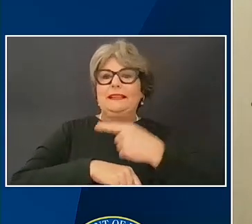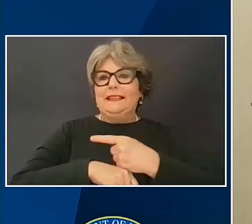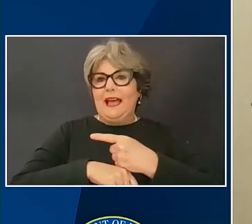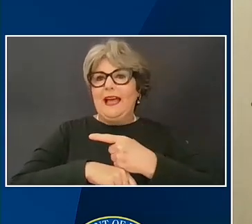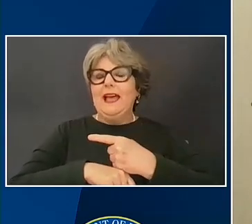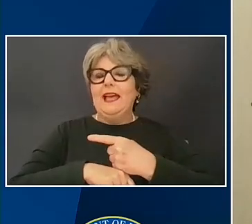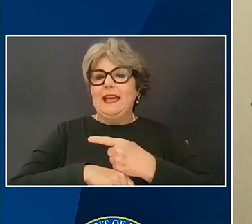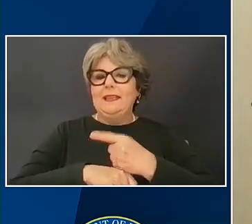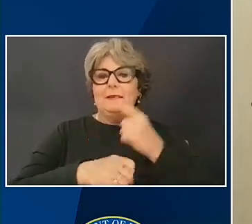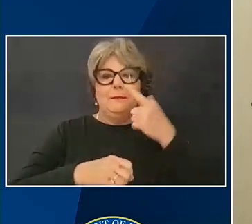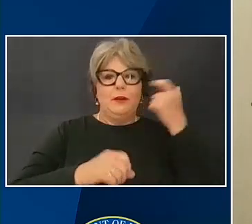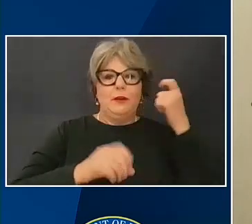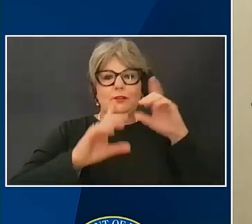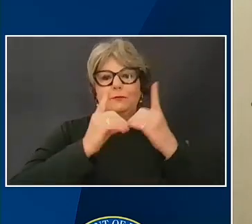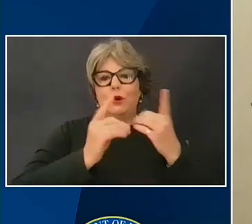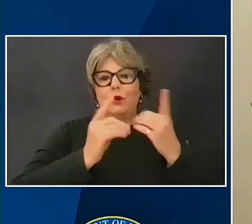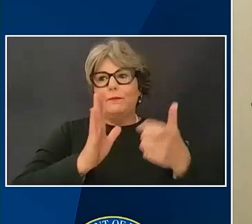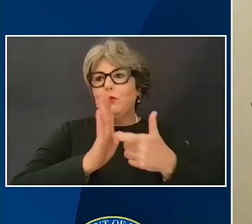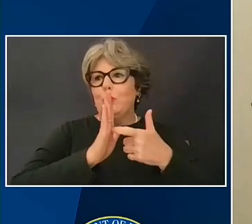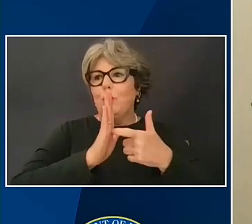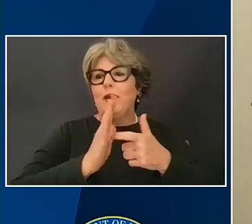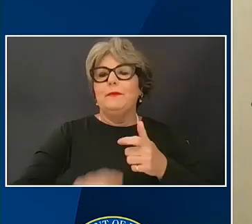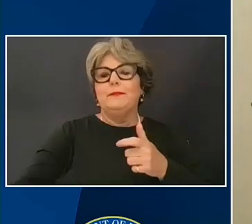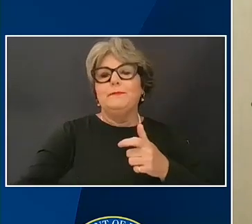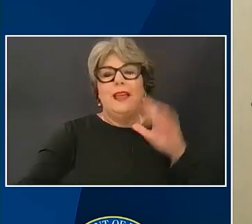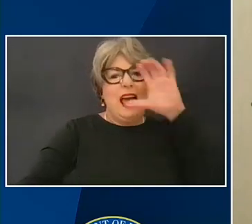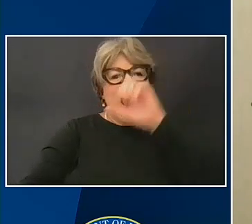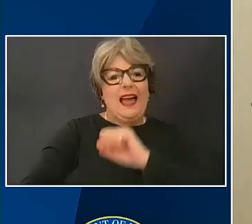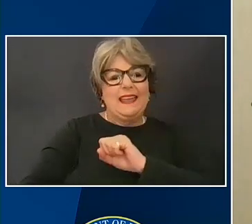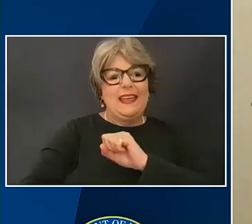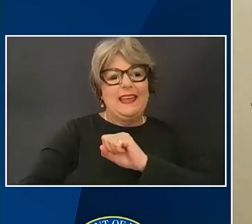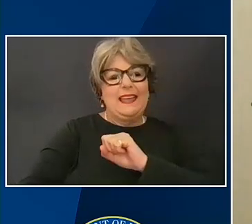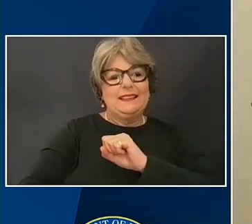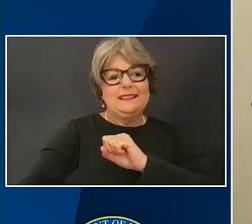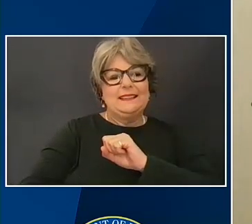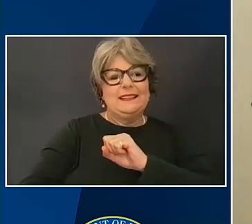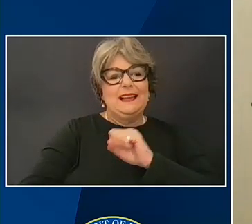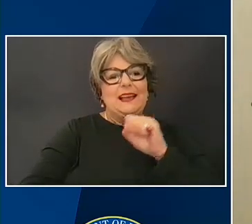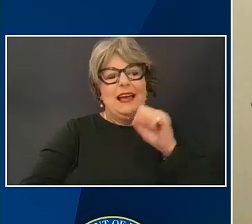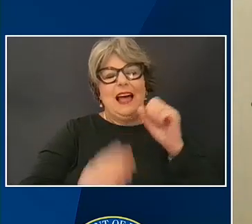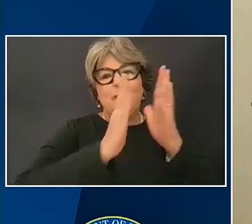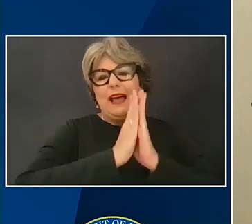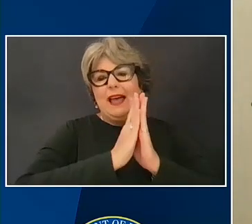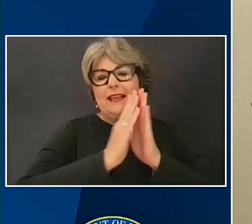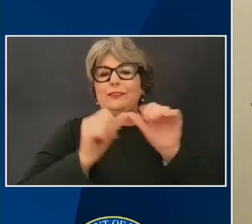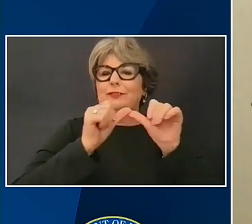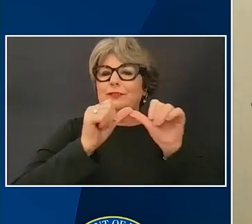this Department requirement. And so I guess I would just push back again and ask the Department to consider the proposal that I sent.